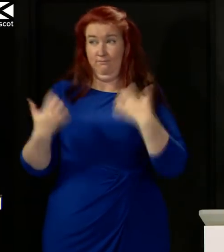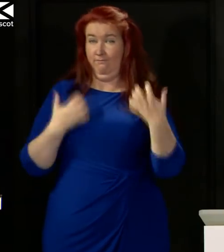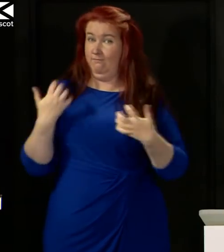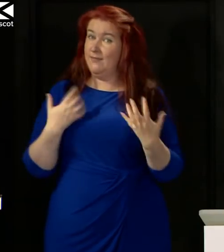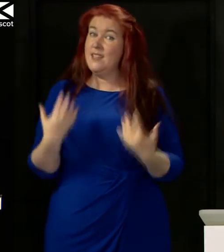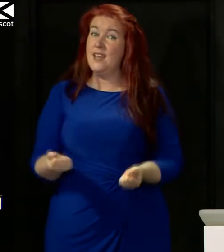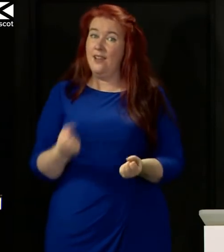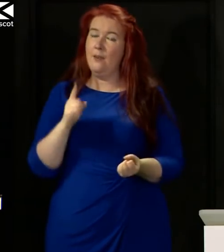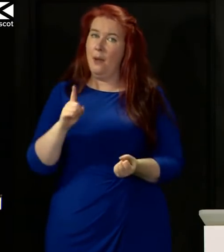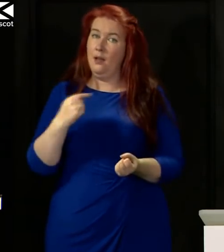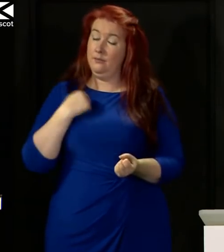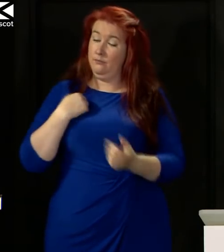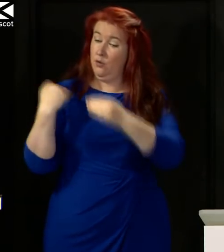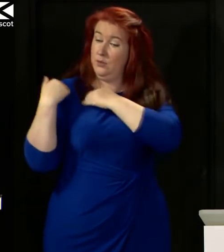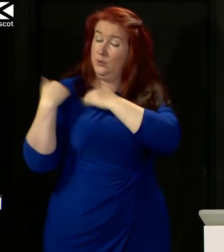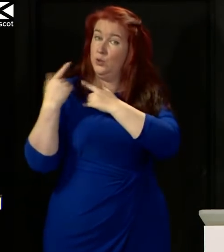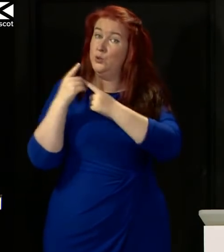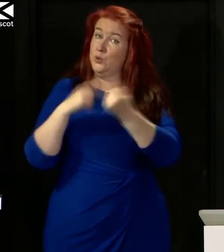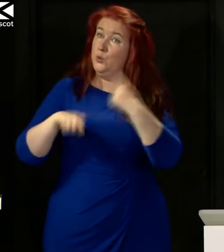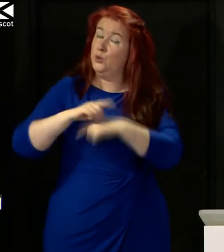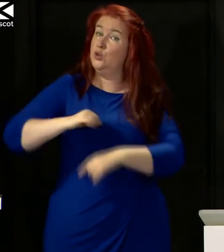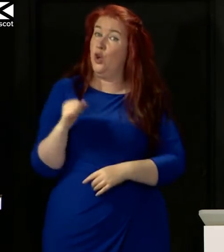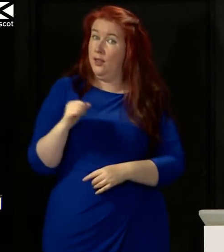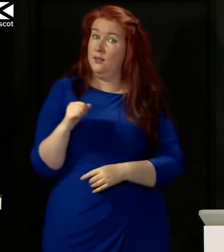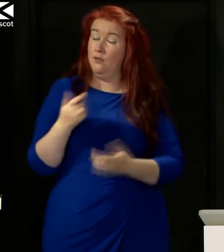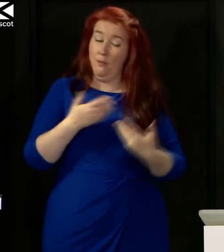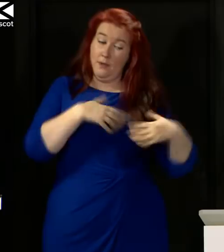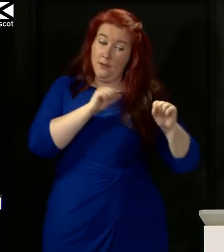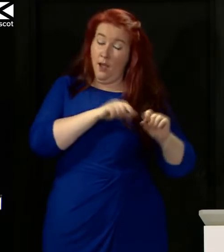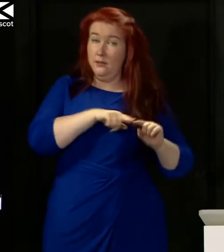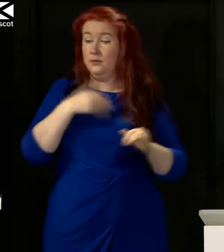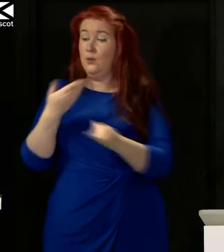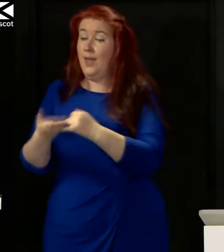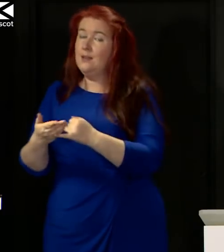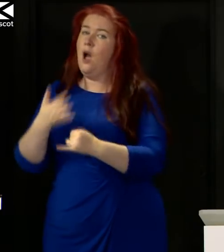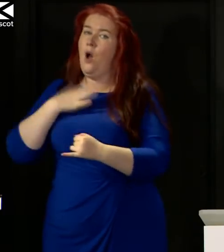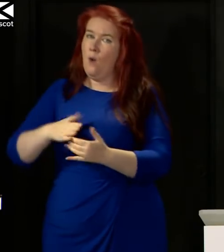to the country from the start of this to the end of this is to get us through safely, and